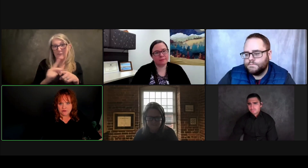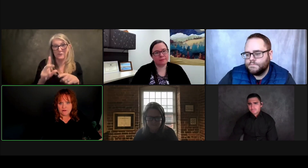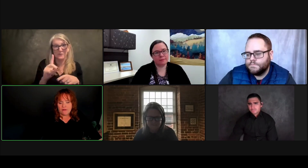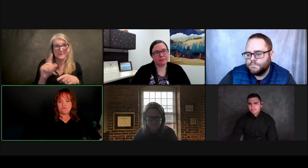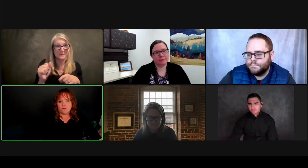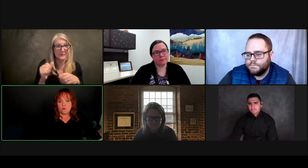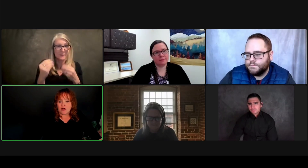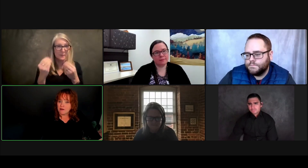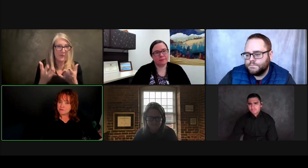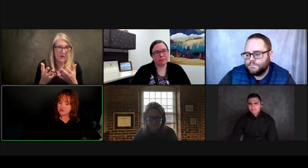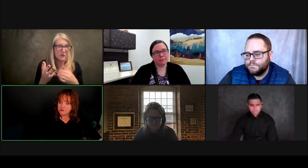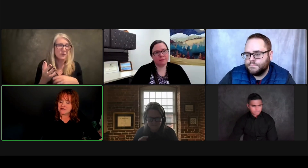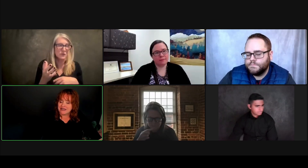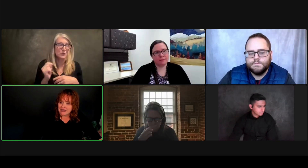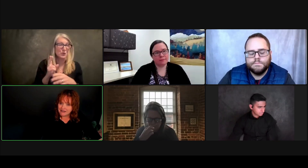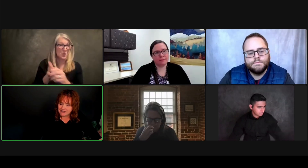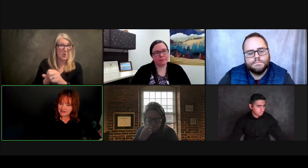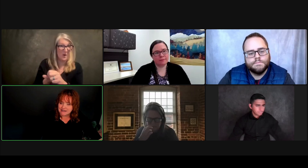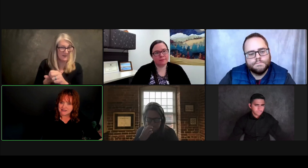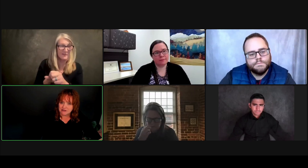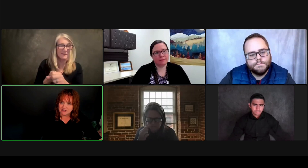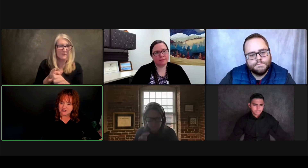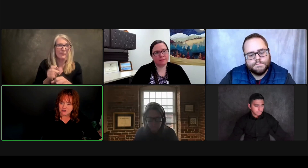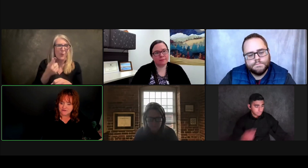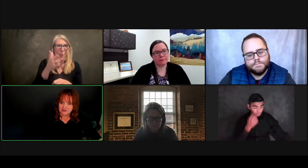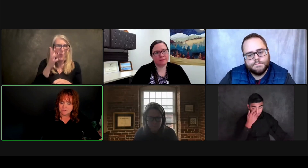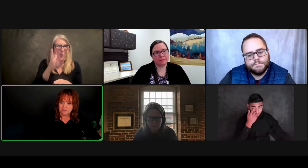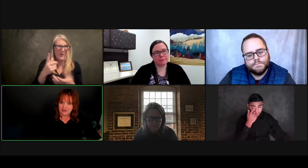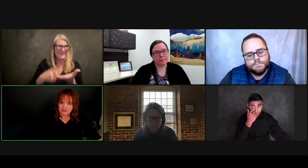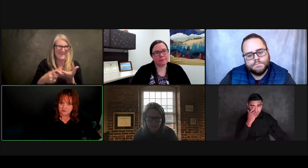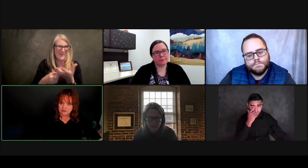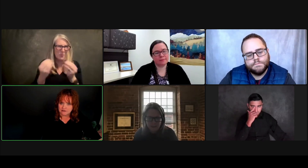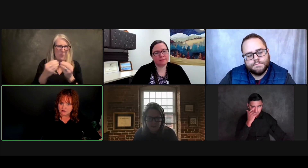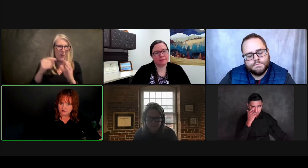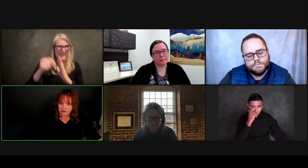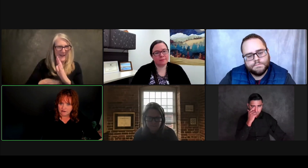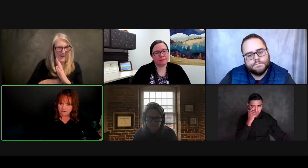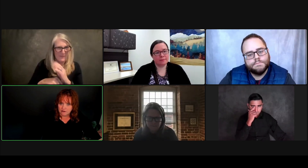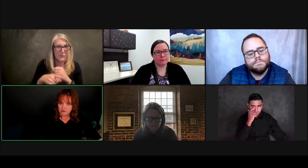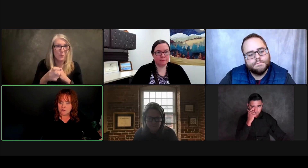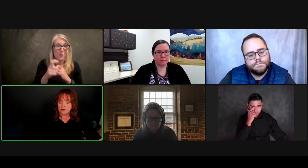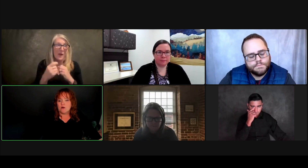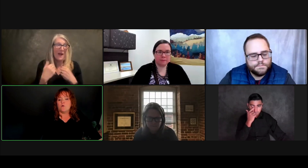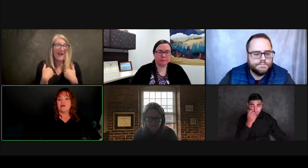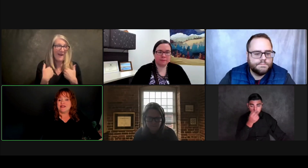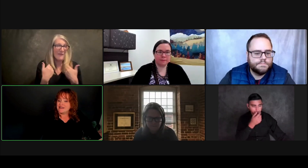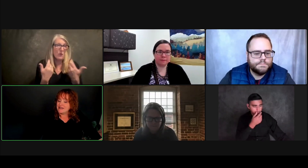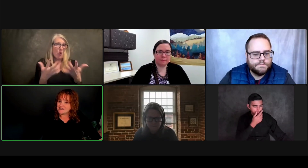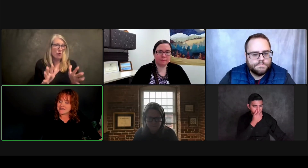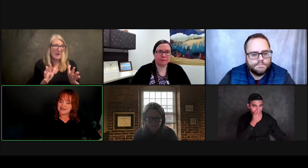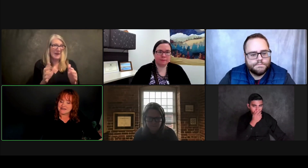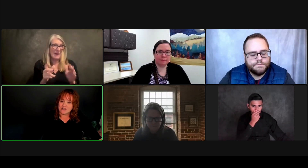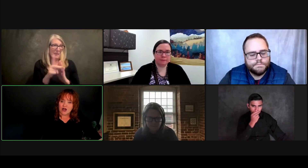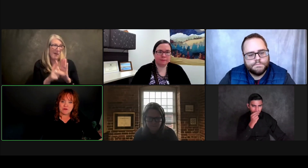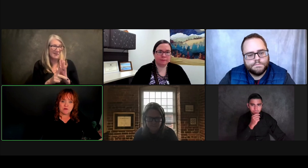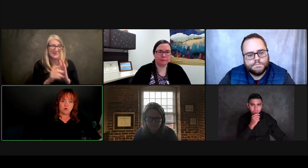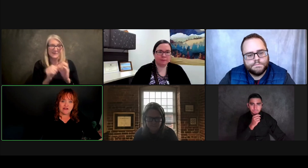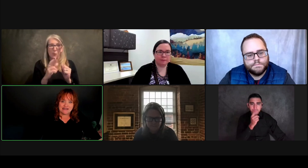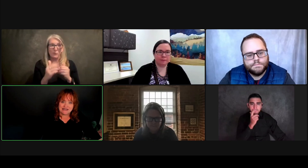for up to 10 disability services professionals to join. We'll get into this topic more in depth